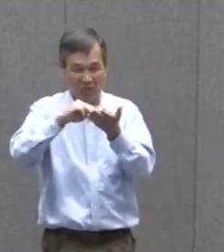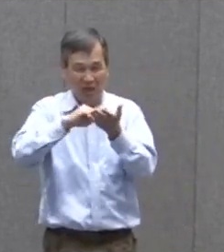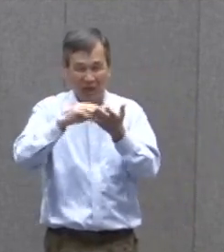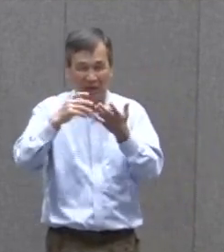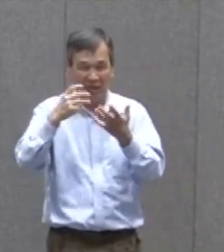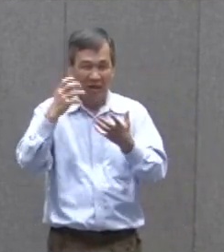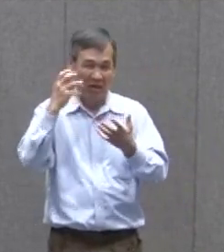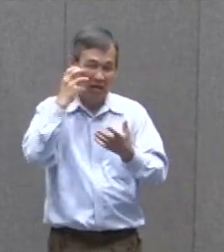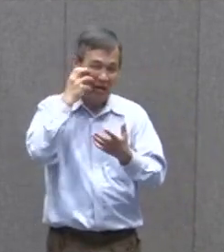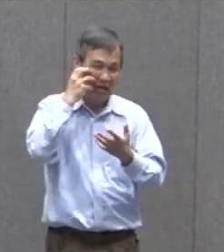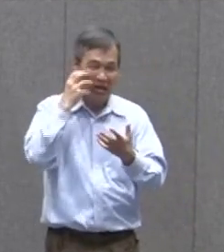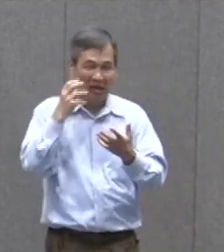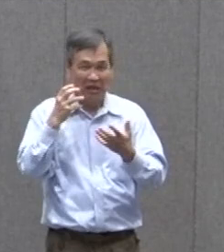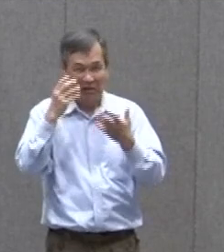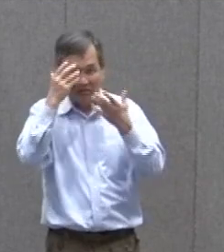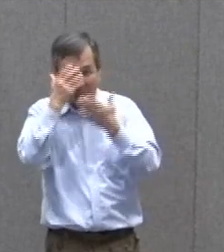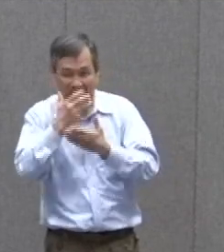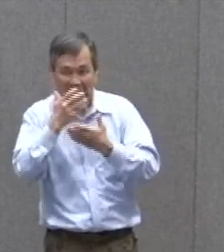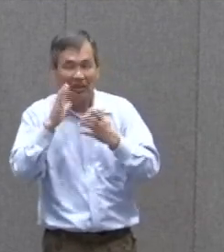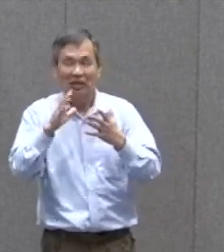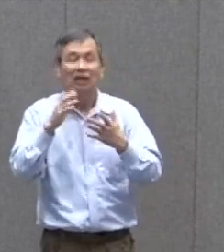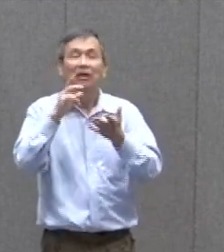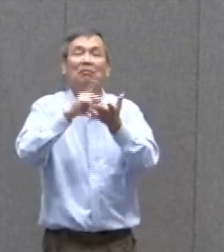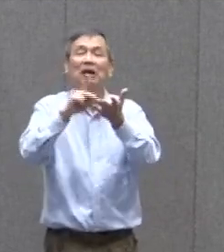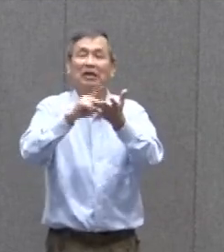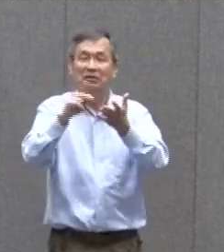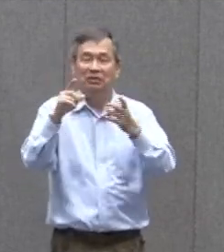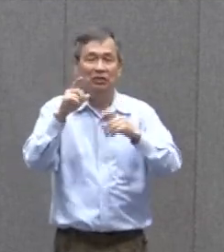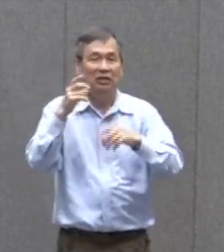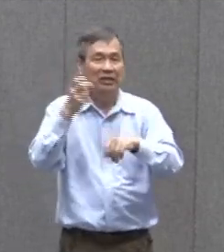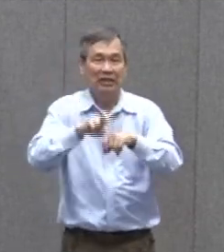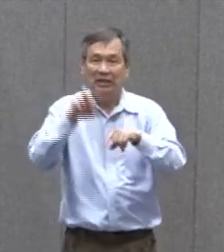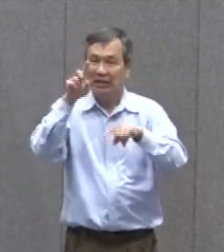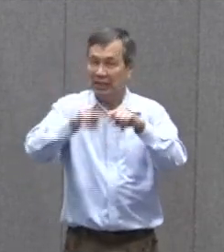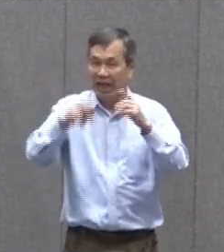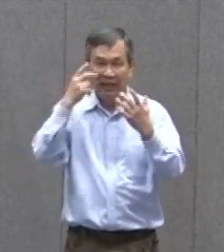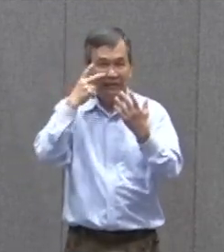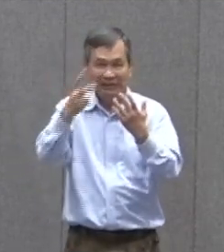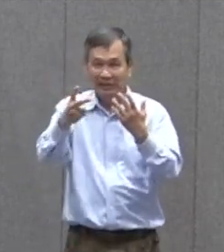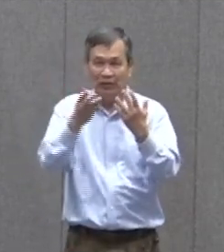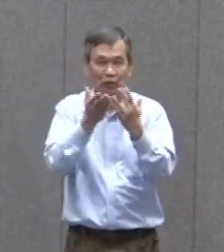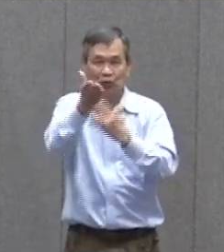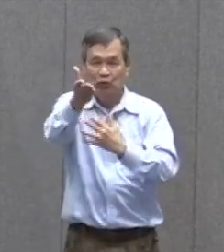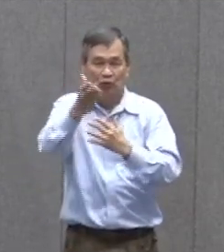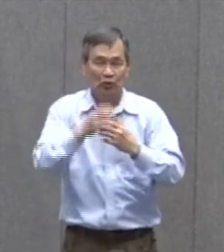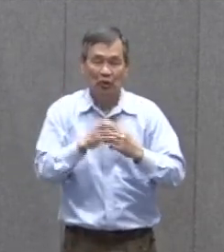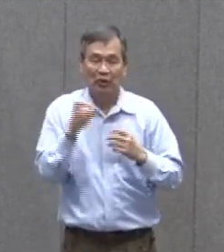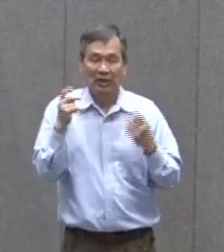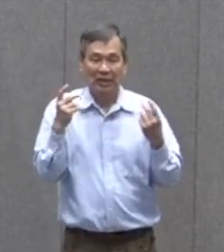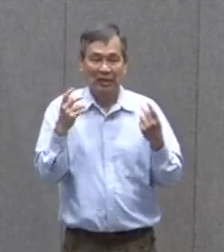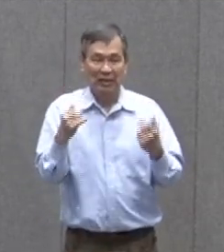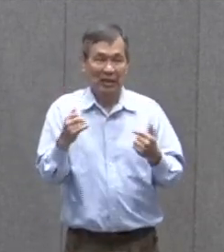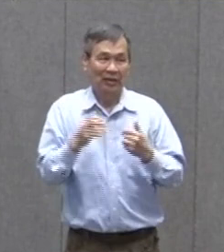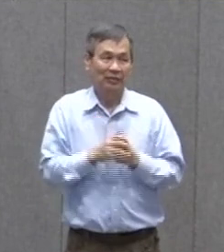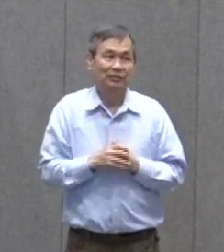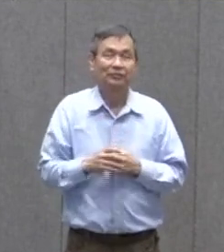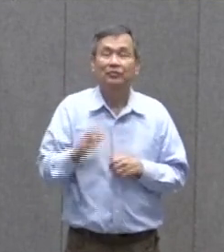The first thing you're going to do is take your piece of paper and you are going to fold it hamburger style, which means...